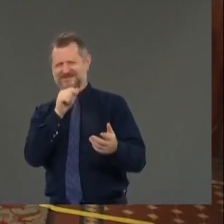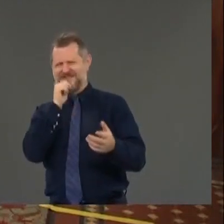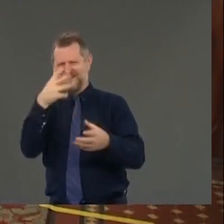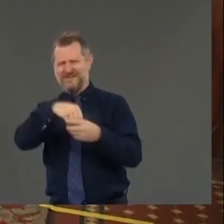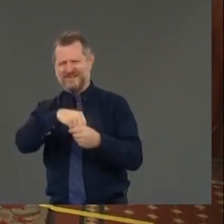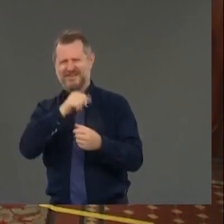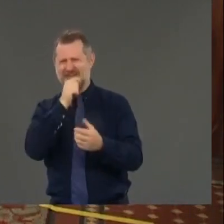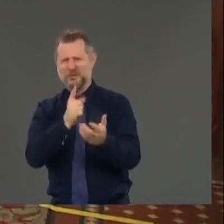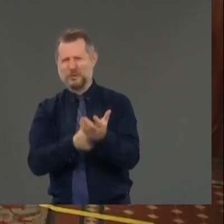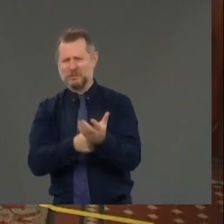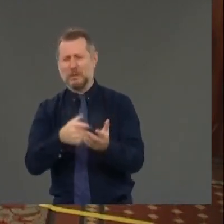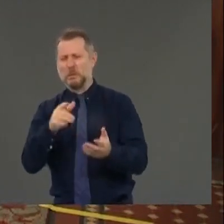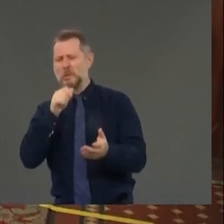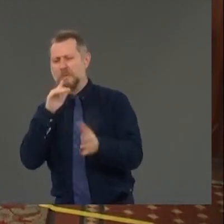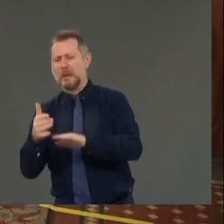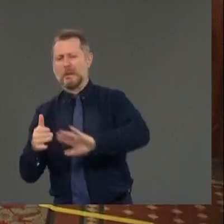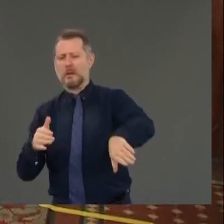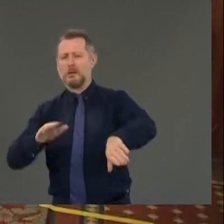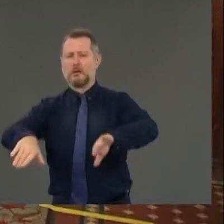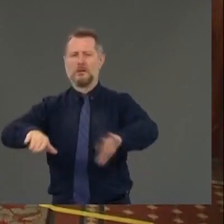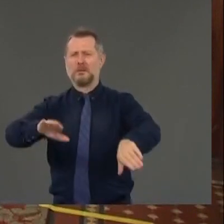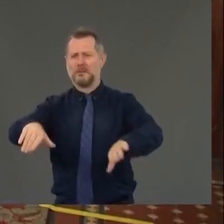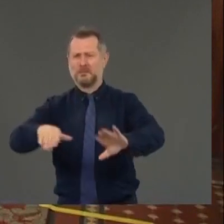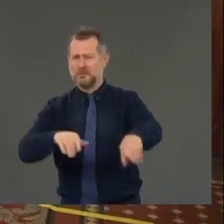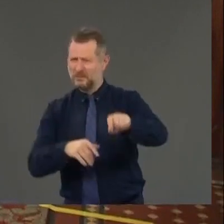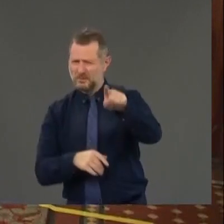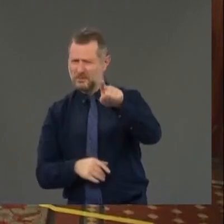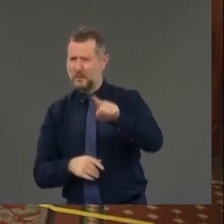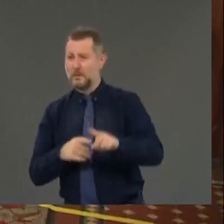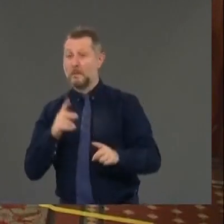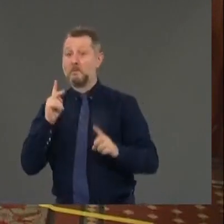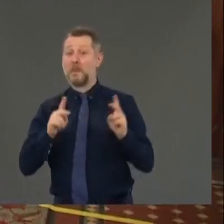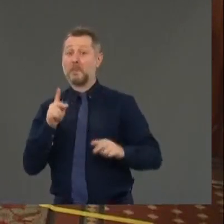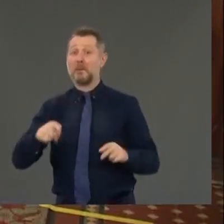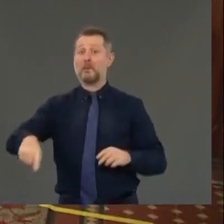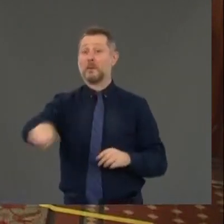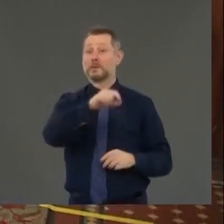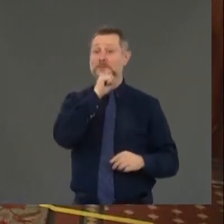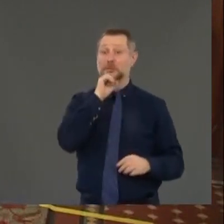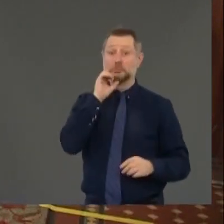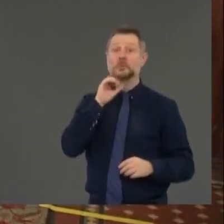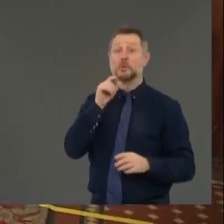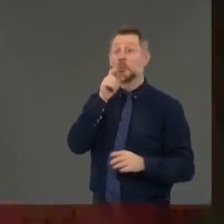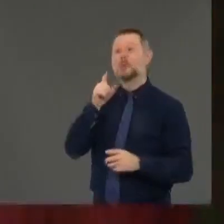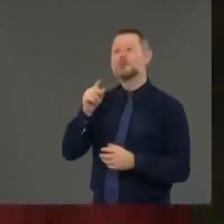CHANGED DATA. WHY DID YOU STOP RECORDING IN